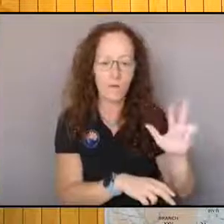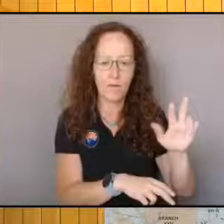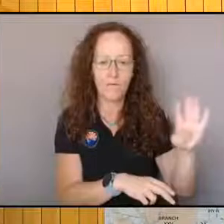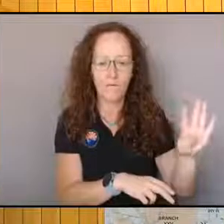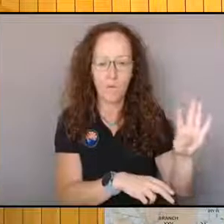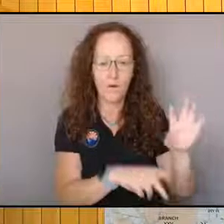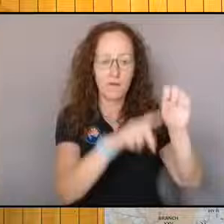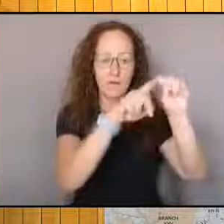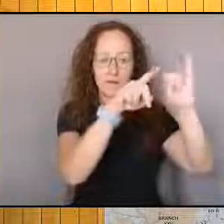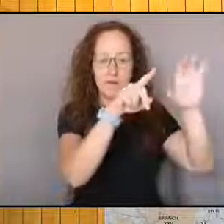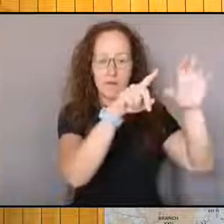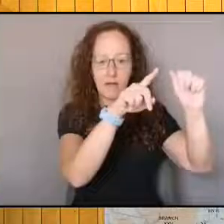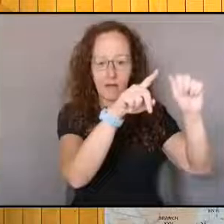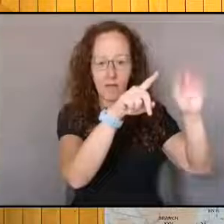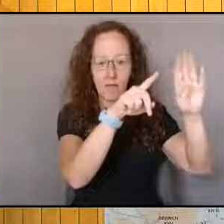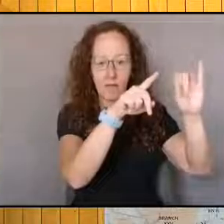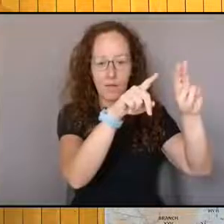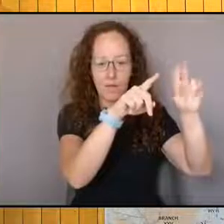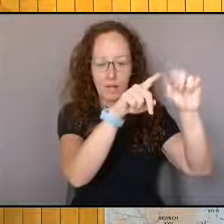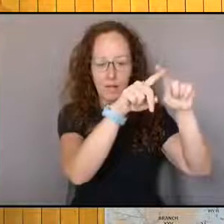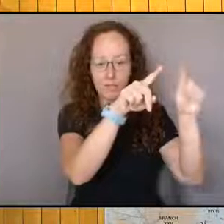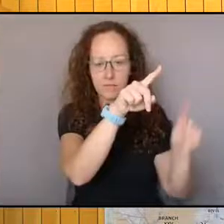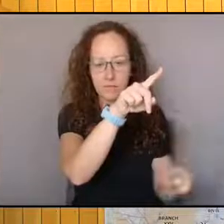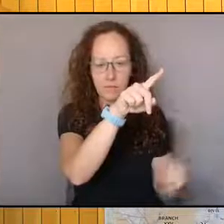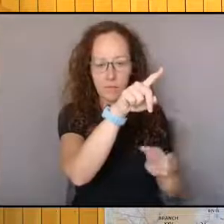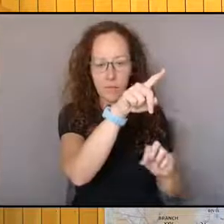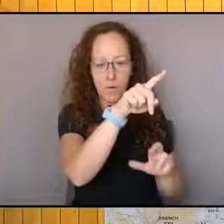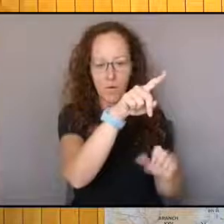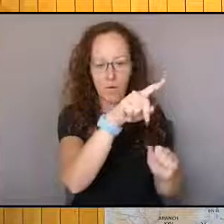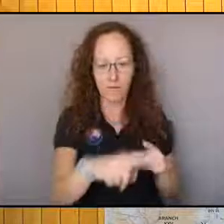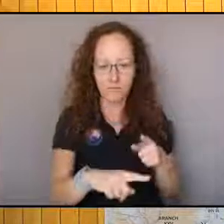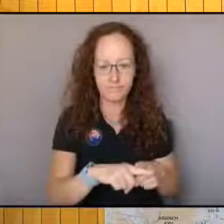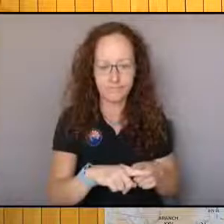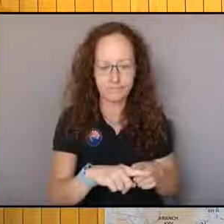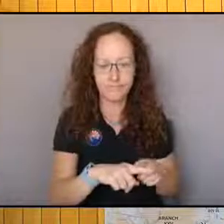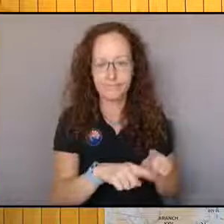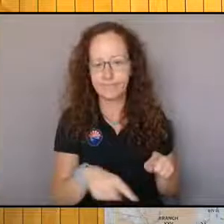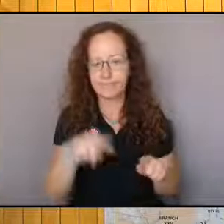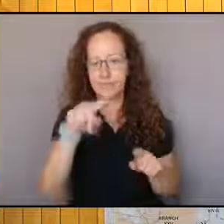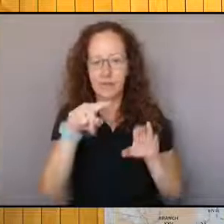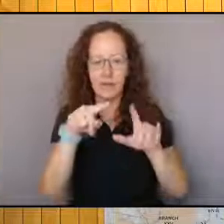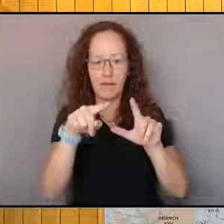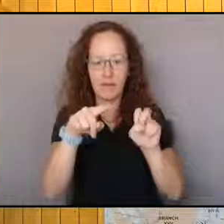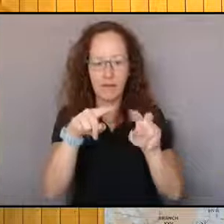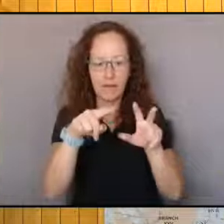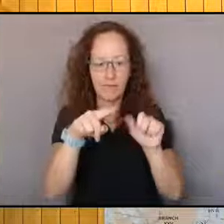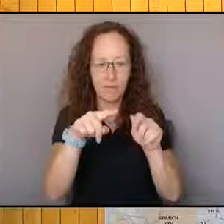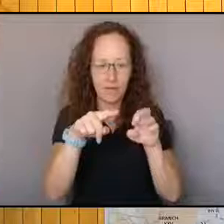FROM SIERRA BONITA SOUTH TO WHERE THE INTERSECTION IS IN MORA AND UP THROUGH CLEVELAND AND HOLMAN AND UP